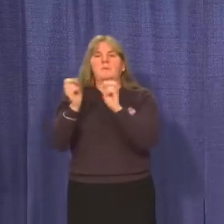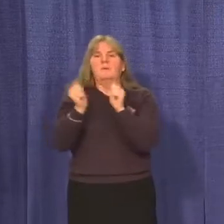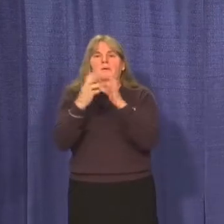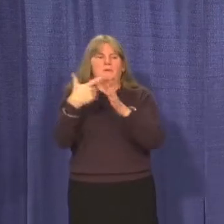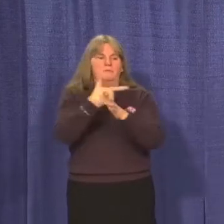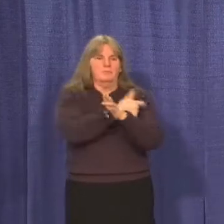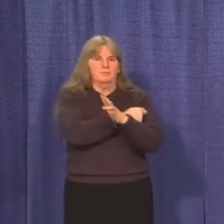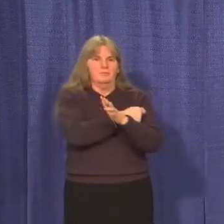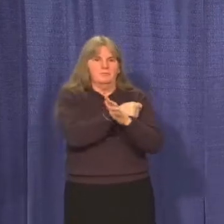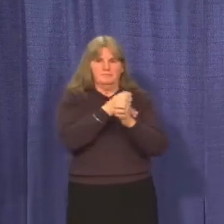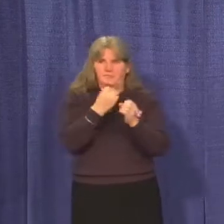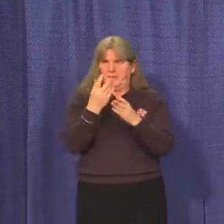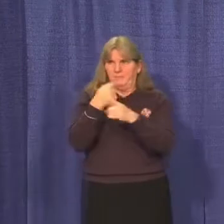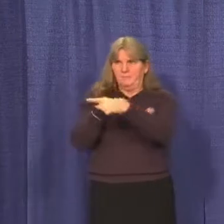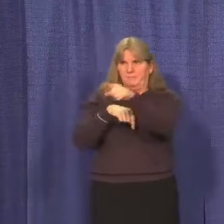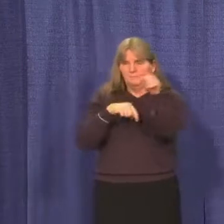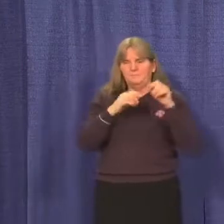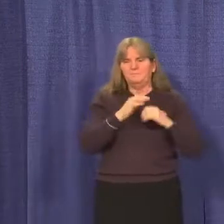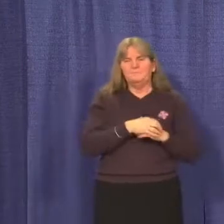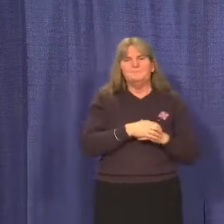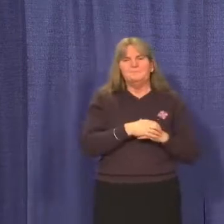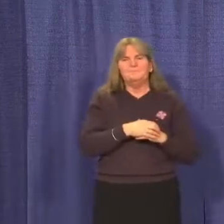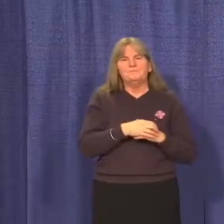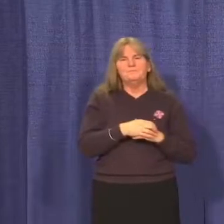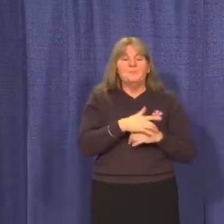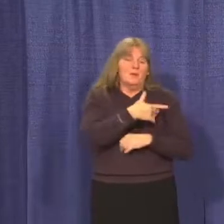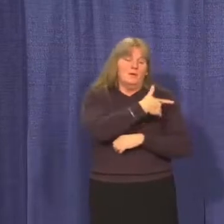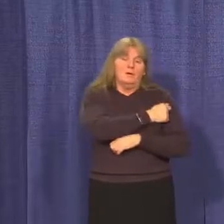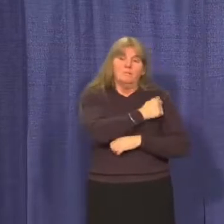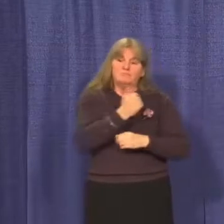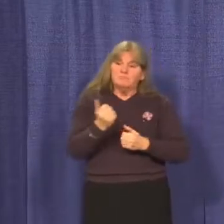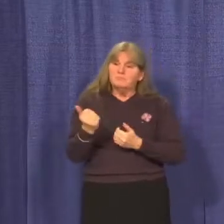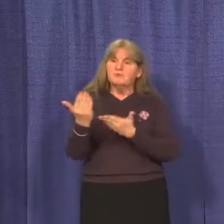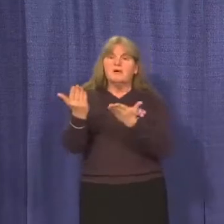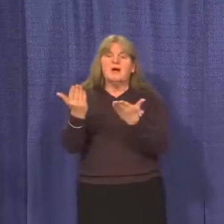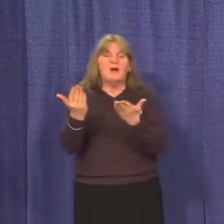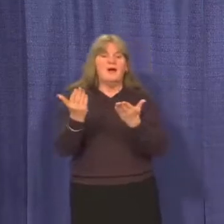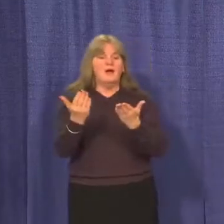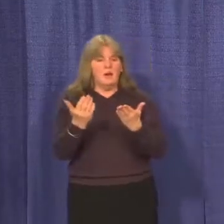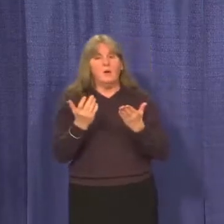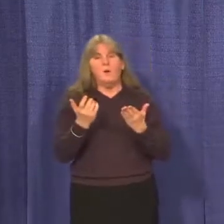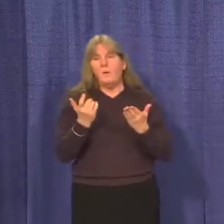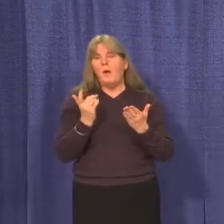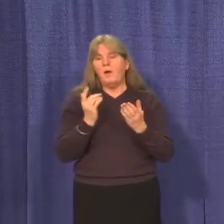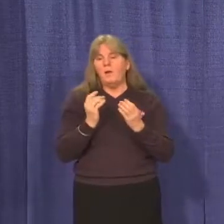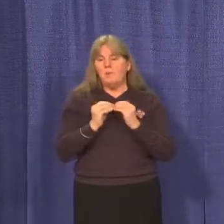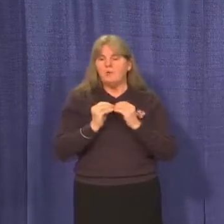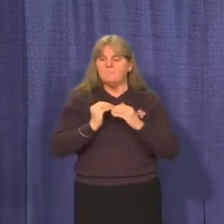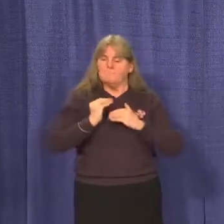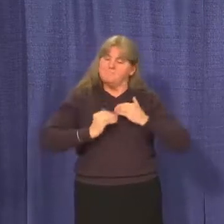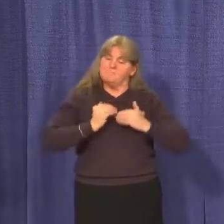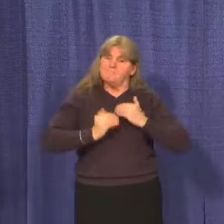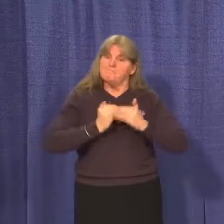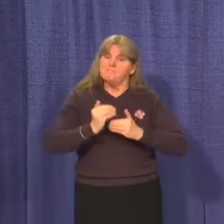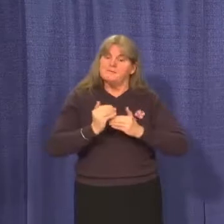We continue of course to roll out the vaccinations and the pace will be picking up significantly in the days and